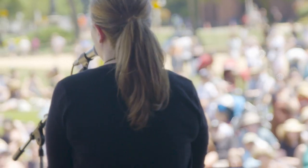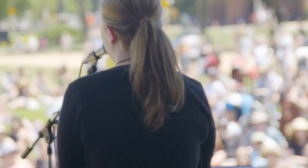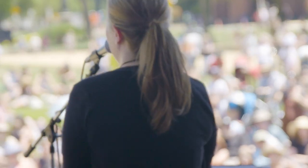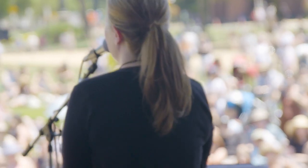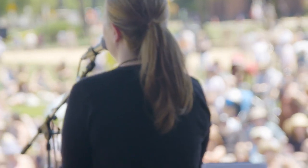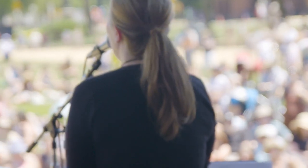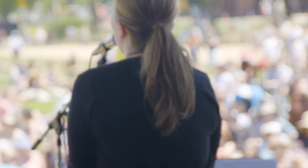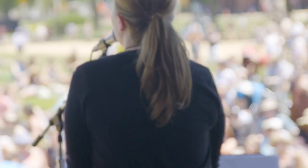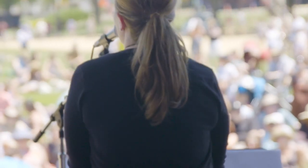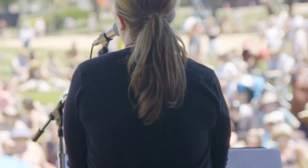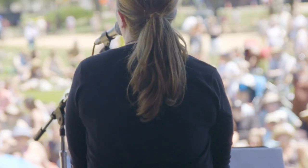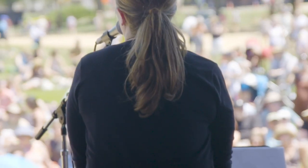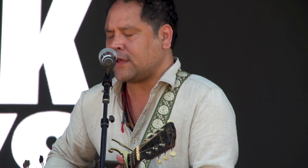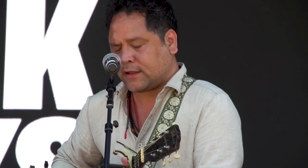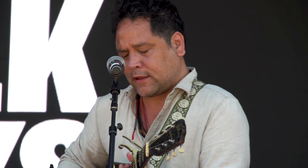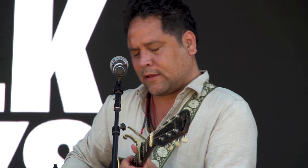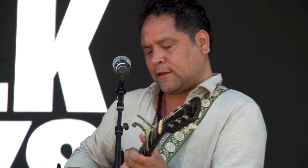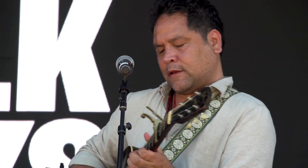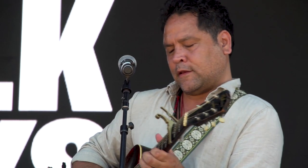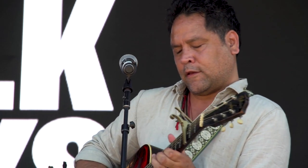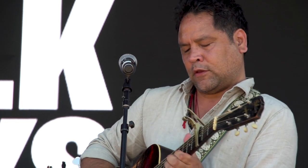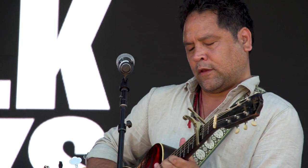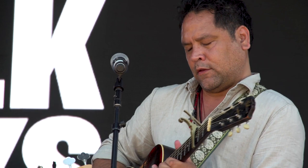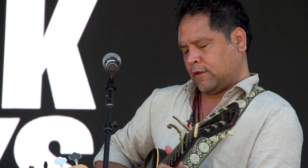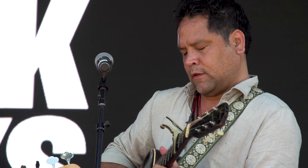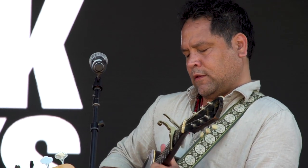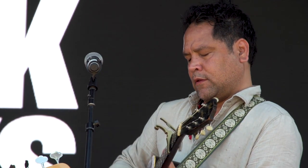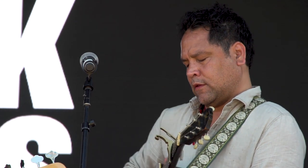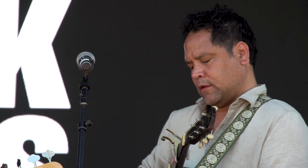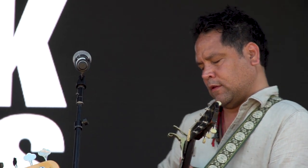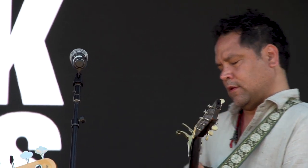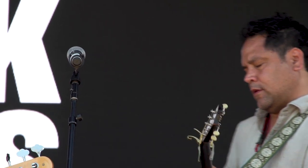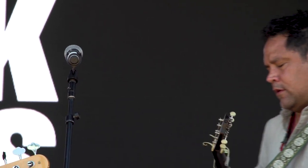And find molasses candy Alright, well we've learned about that kind of bird.